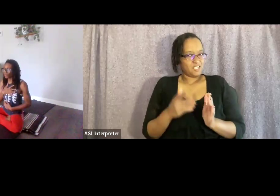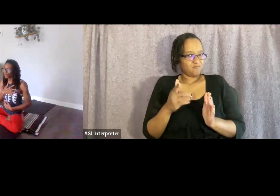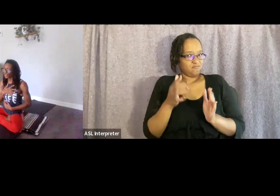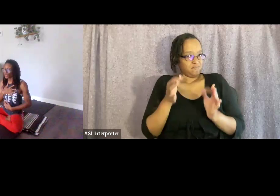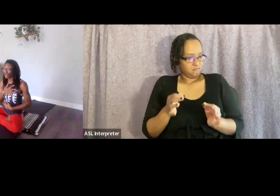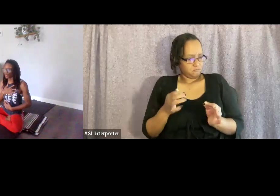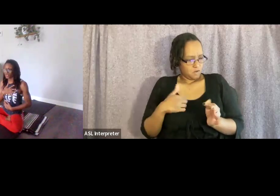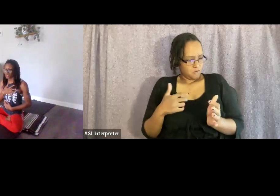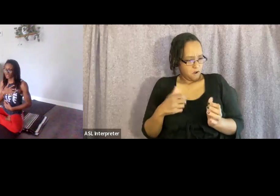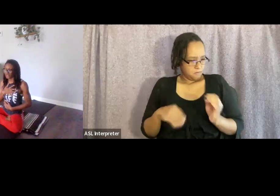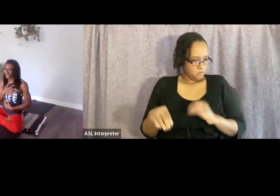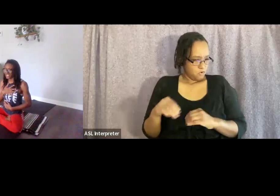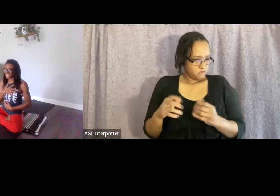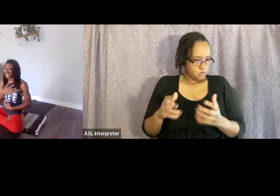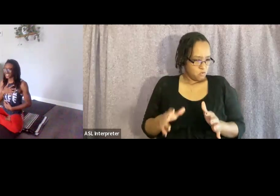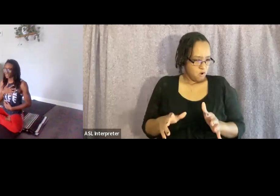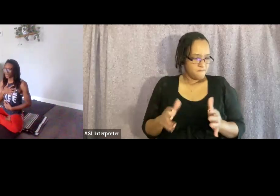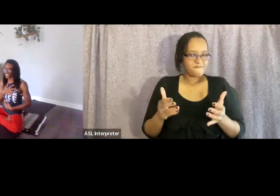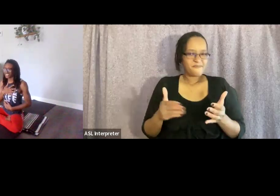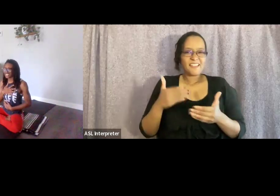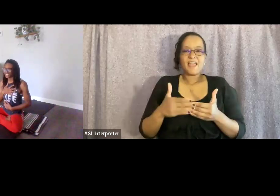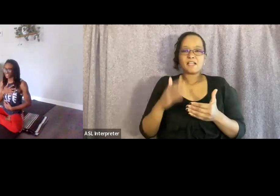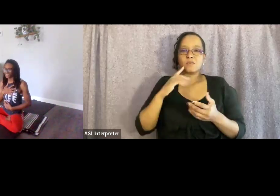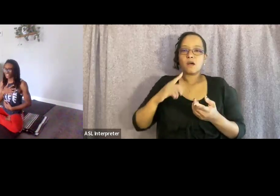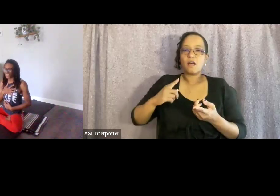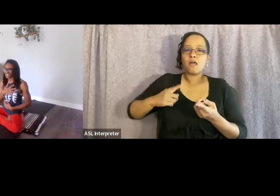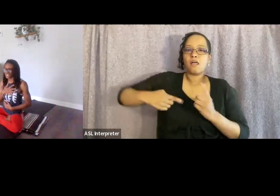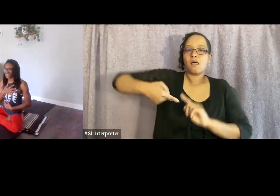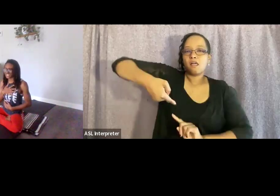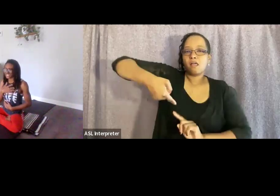We'll move into a twist, and this is going to look different for everyone.